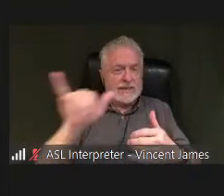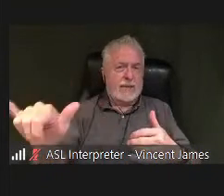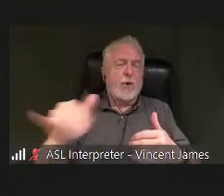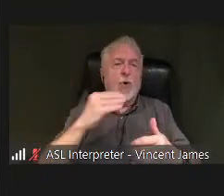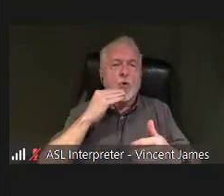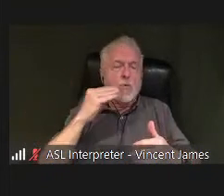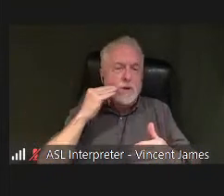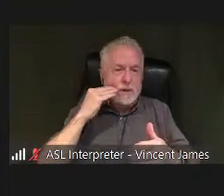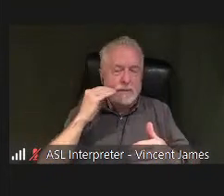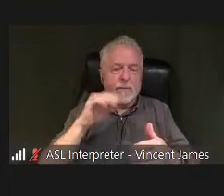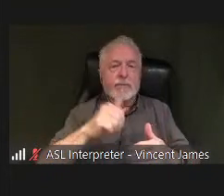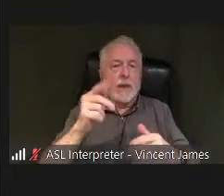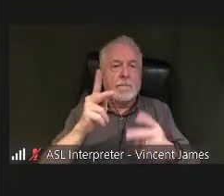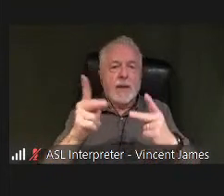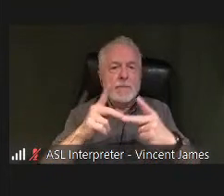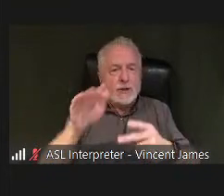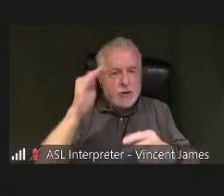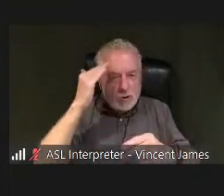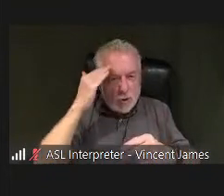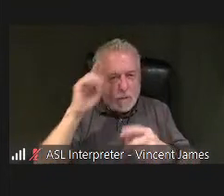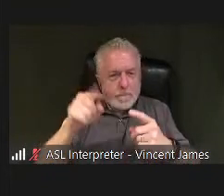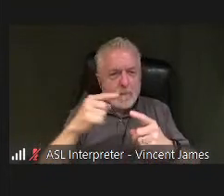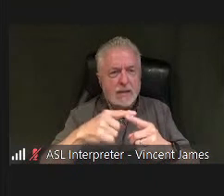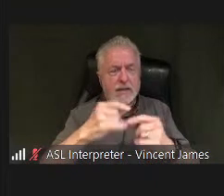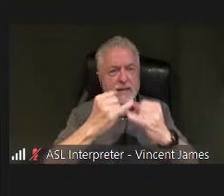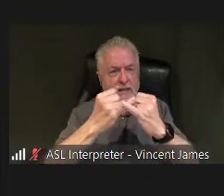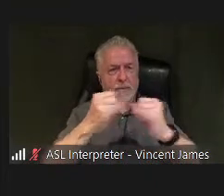on other things that you need to know about the independent studies.